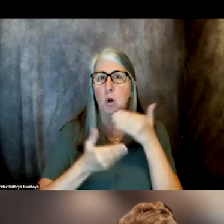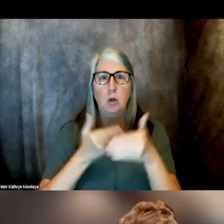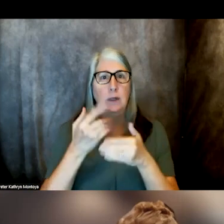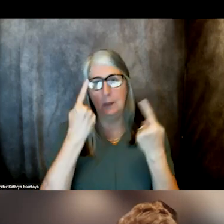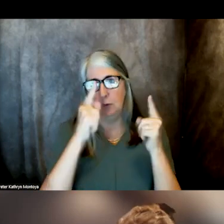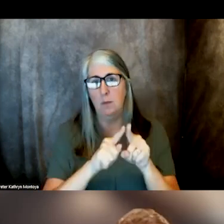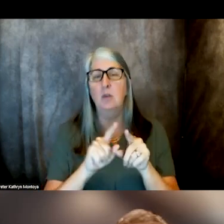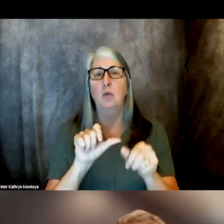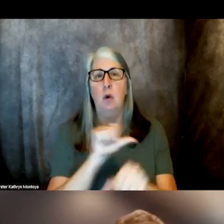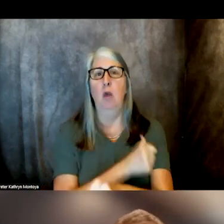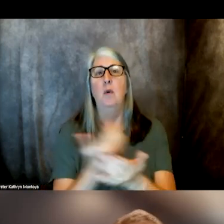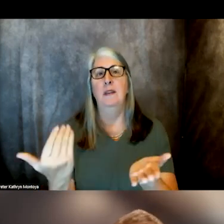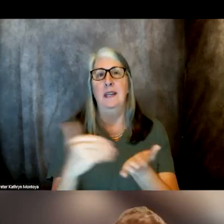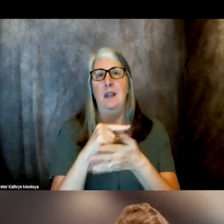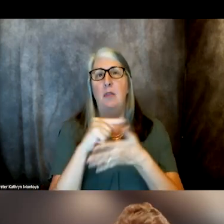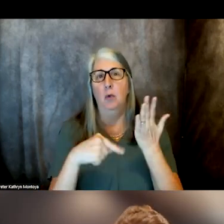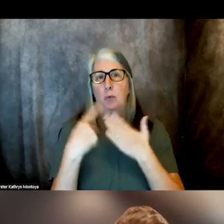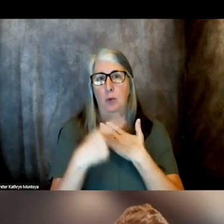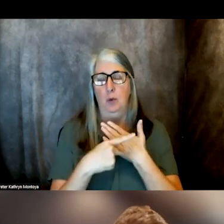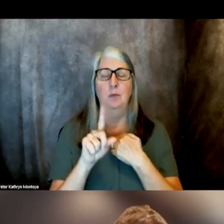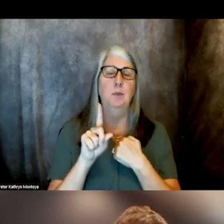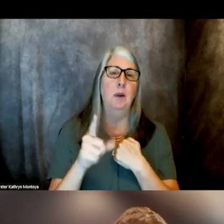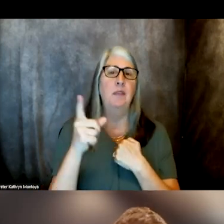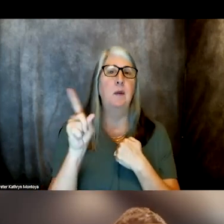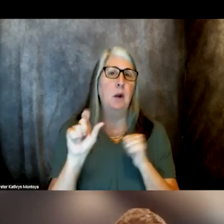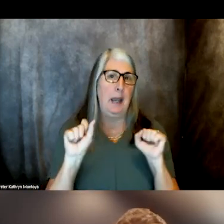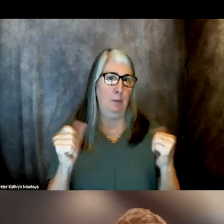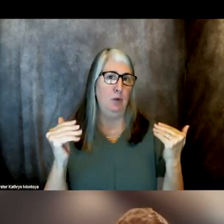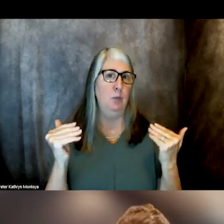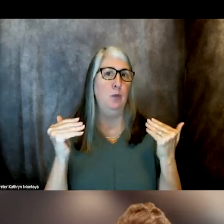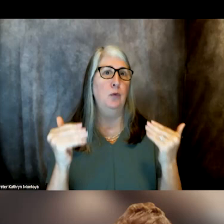THOSE PROGRAMS, BUT THEY ARE ABLE TO MOVE FORWARD ON THE MEDICAID